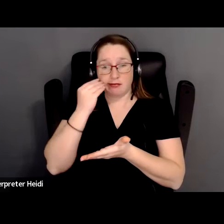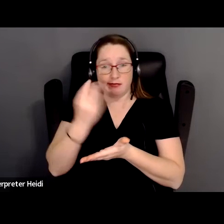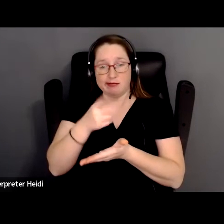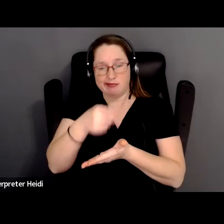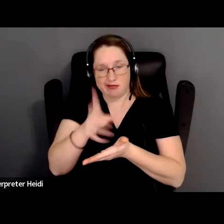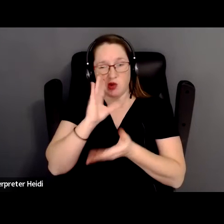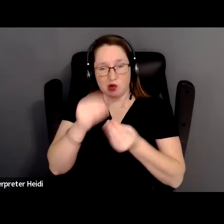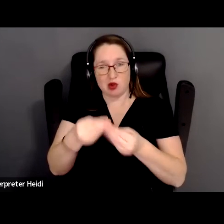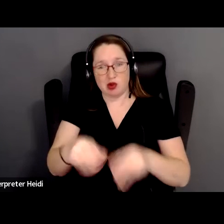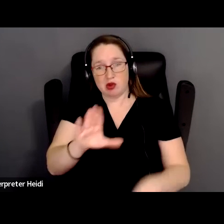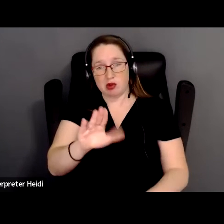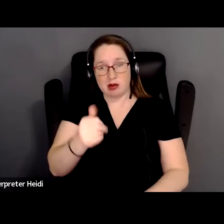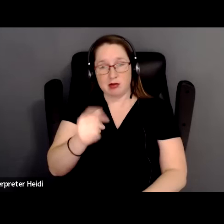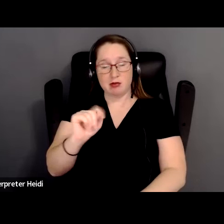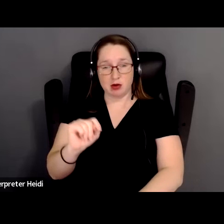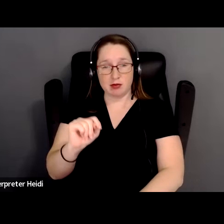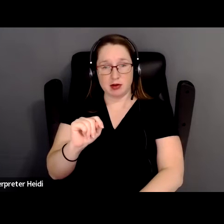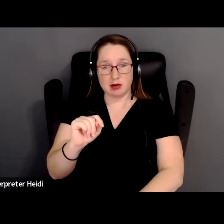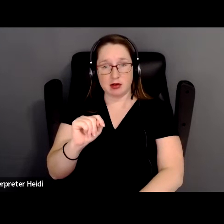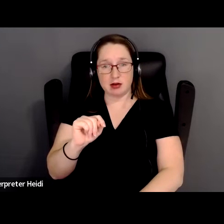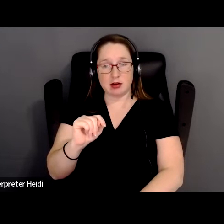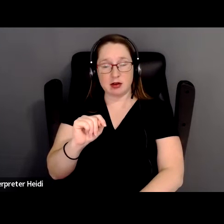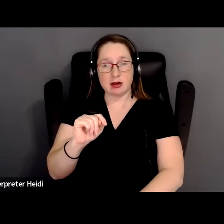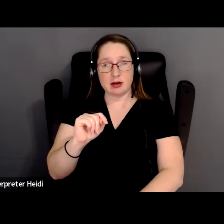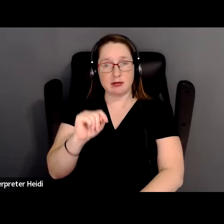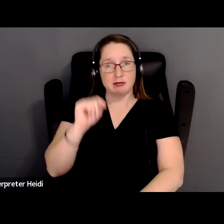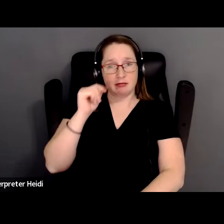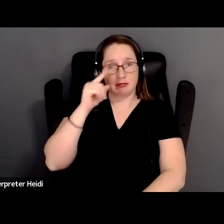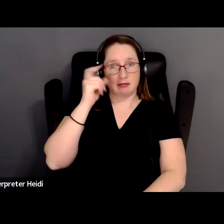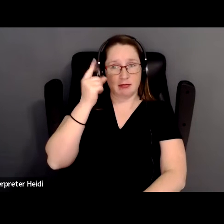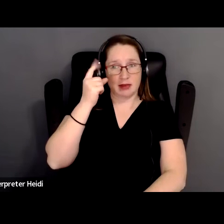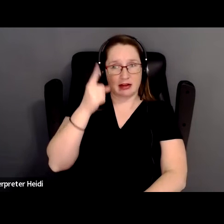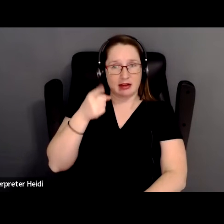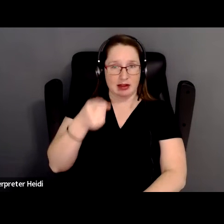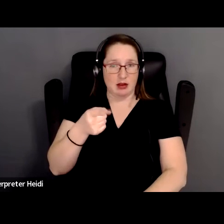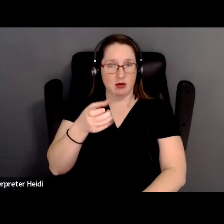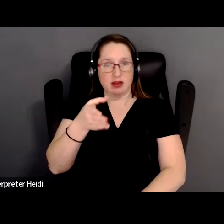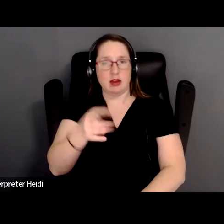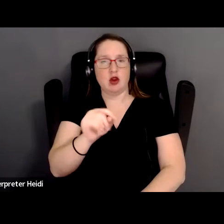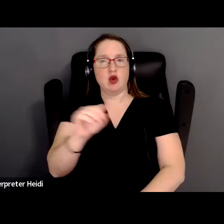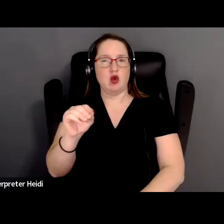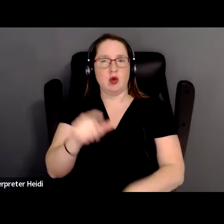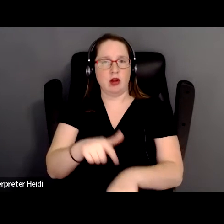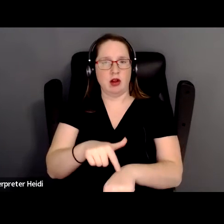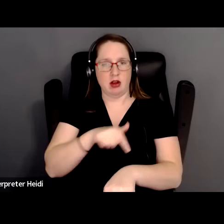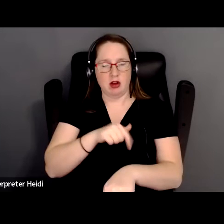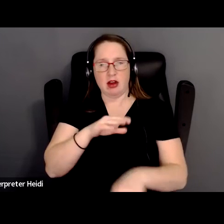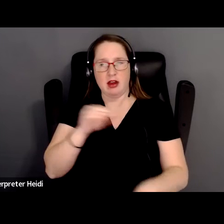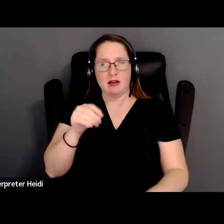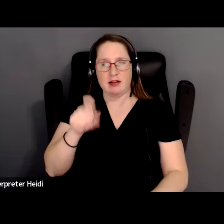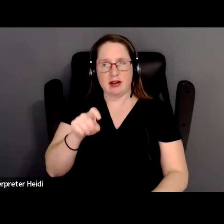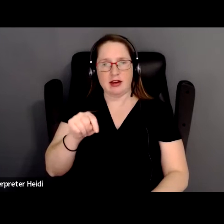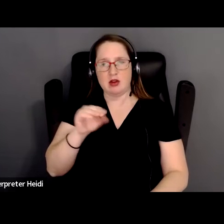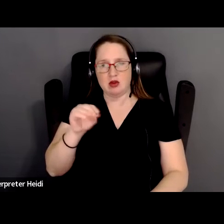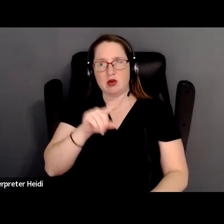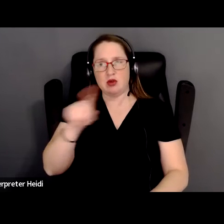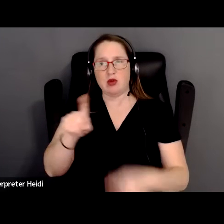their apartment because they were in there too long, and that they would have, to go to a nursing